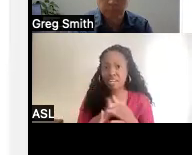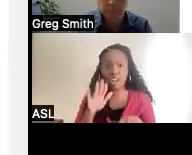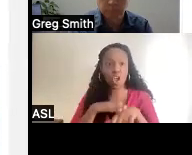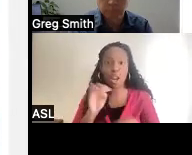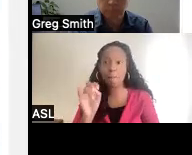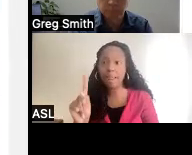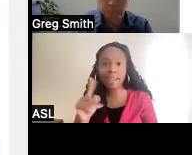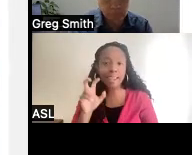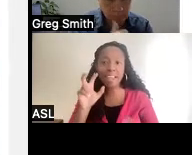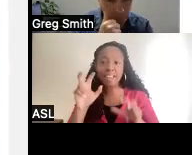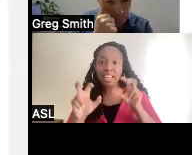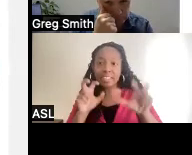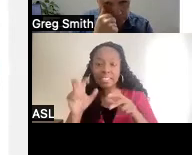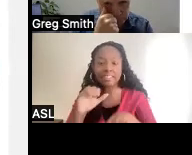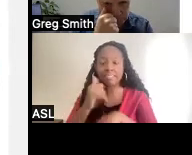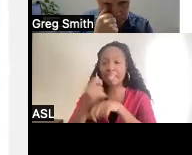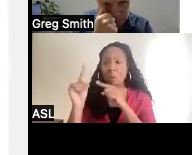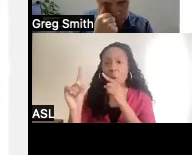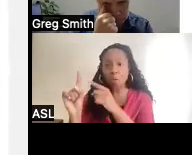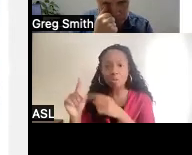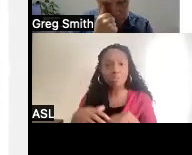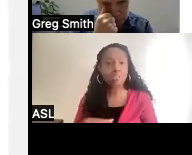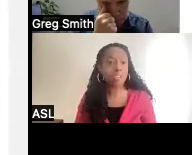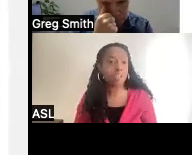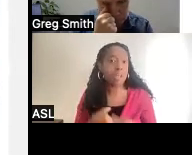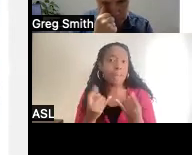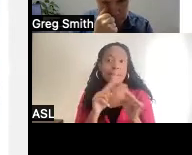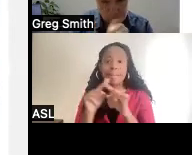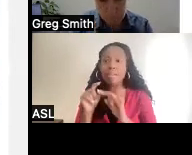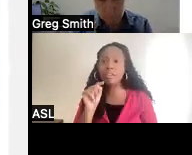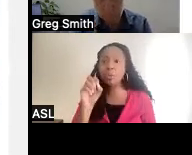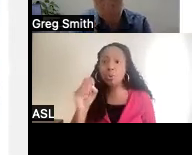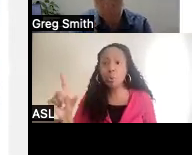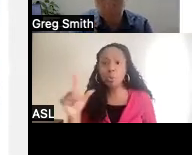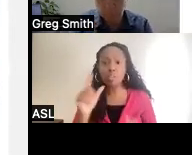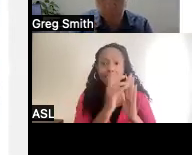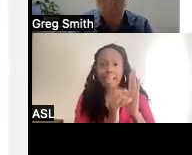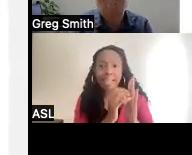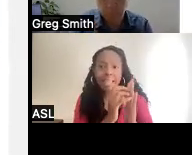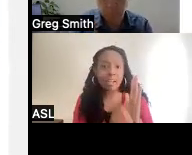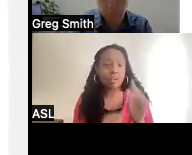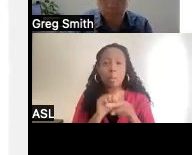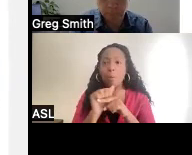goals to name a few it's full of tools like calculators practice tests tips and